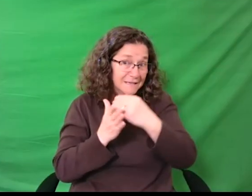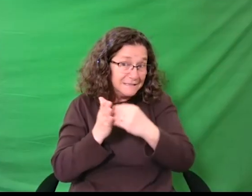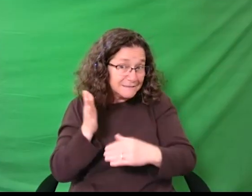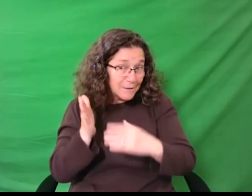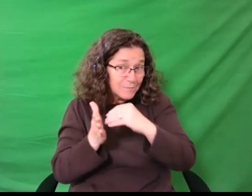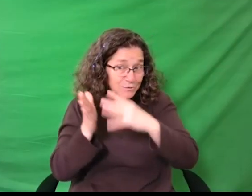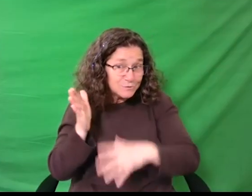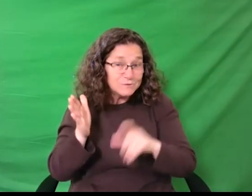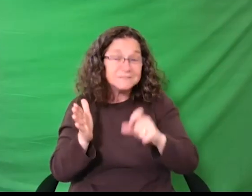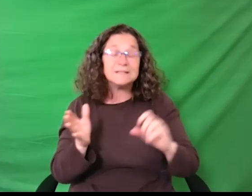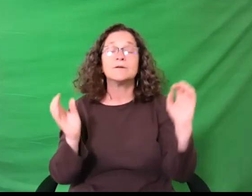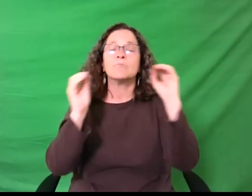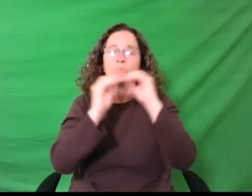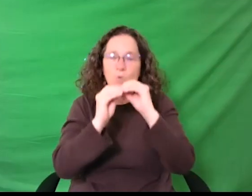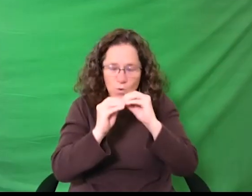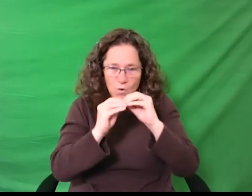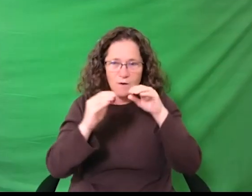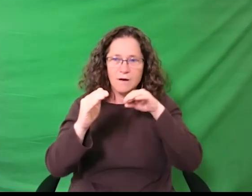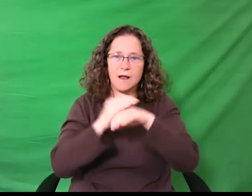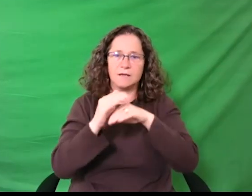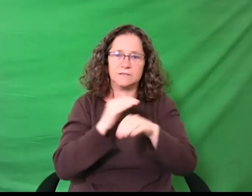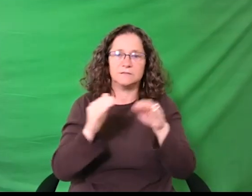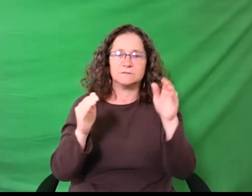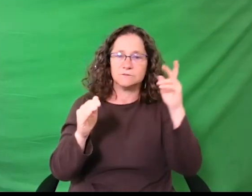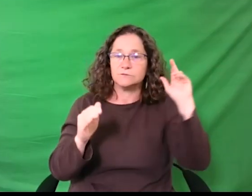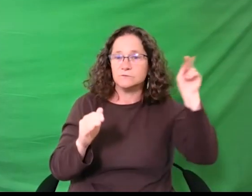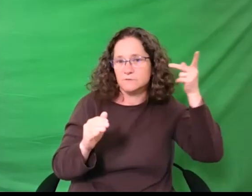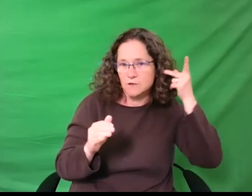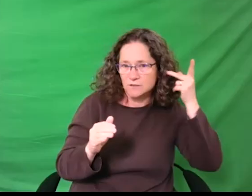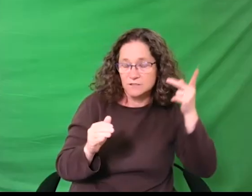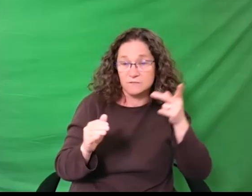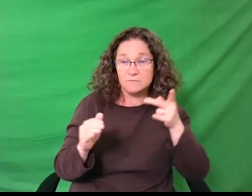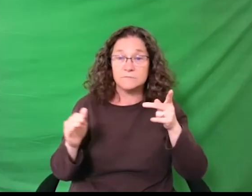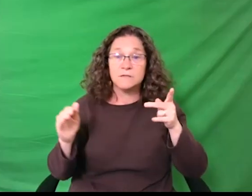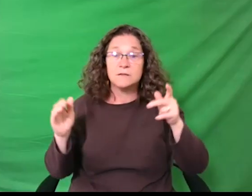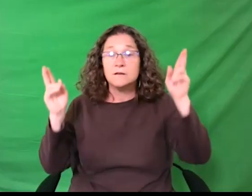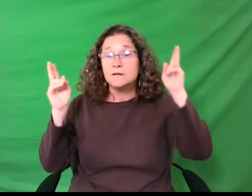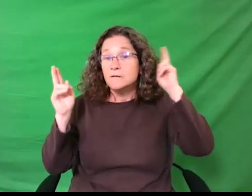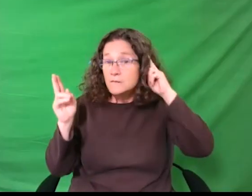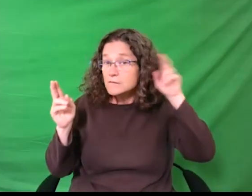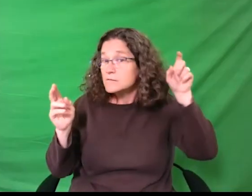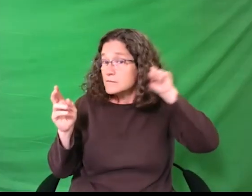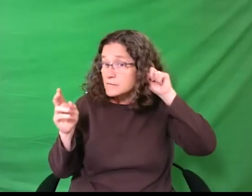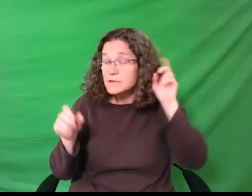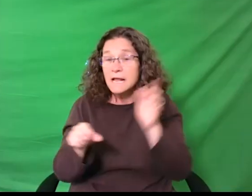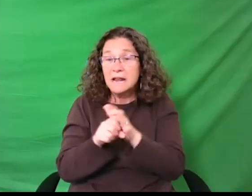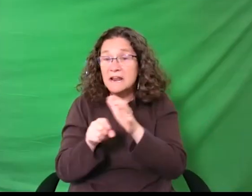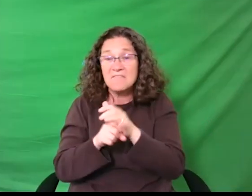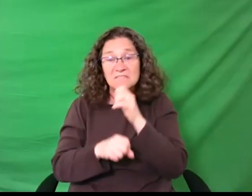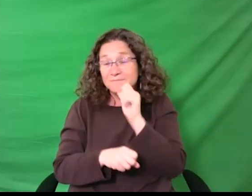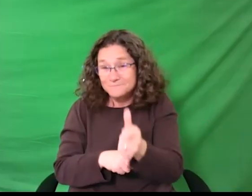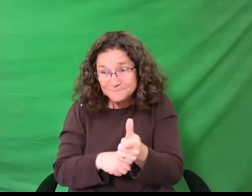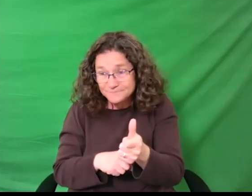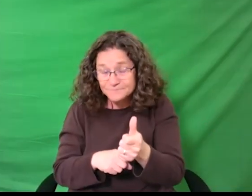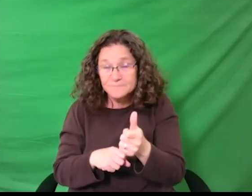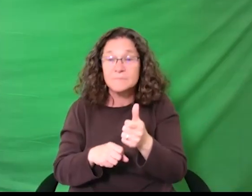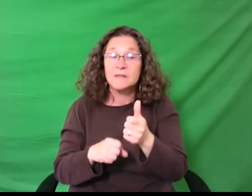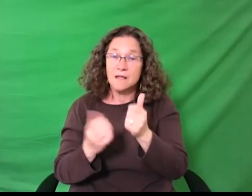to phonology than just their assistive listening devices. There is a range of benefit. And we want to make sure that every child, whatever